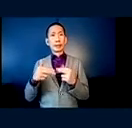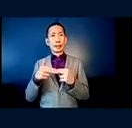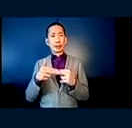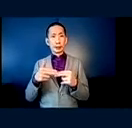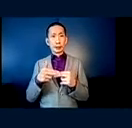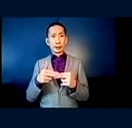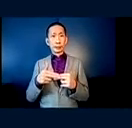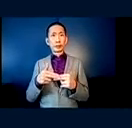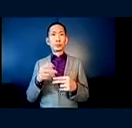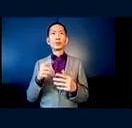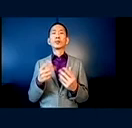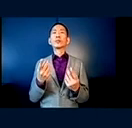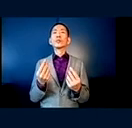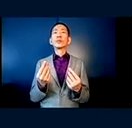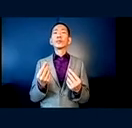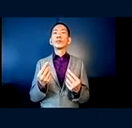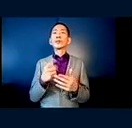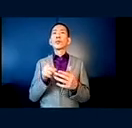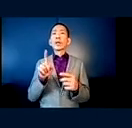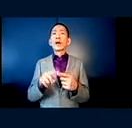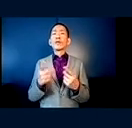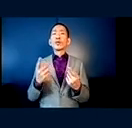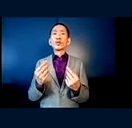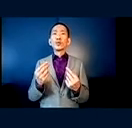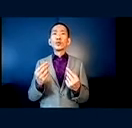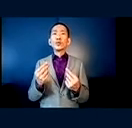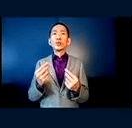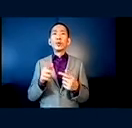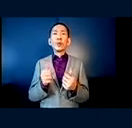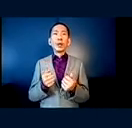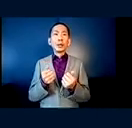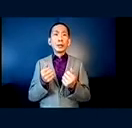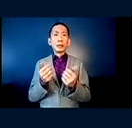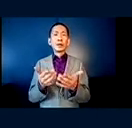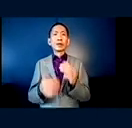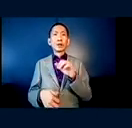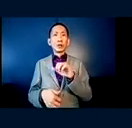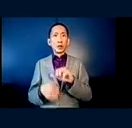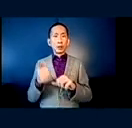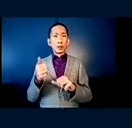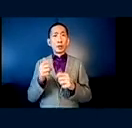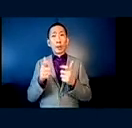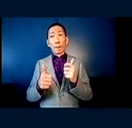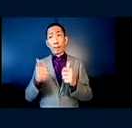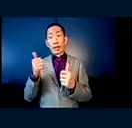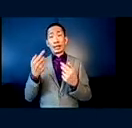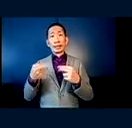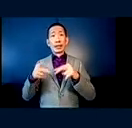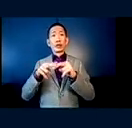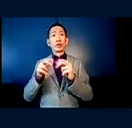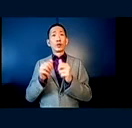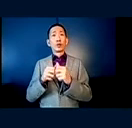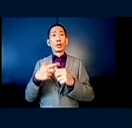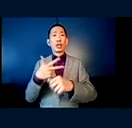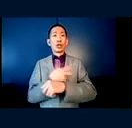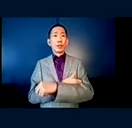THAT'S IN THE NEXT SLIDE. WHAT DO YOU DO, WHAT DO YOU NEED TO DO, WHAT GIVES YOU THE MOST,